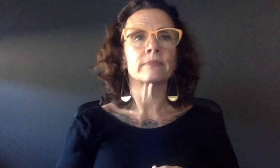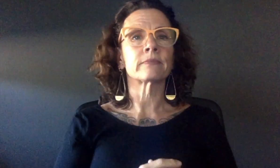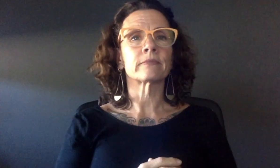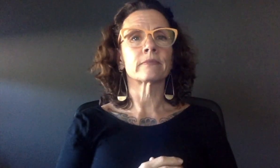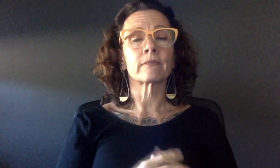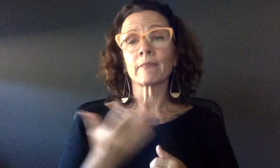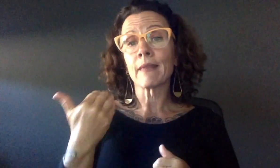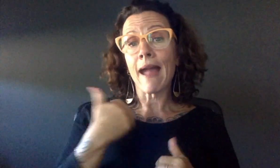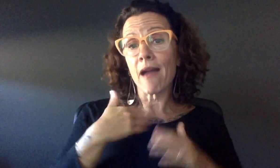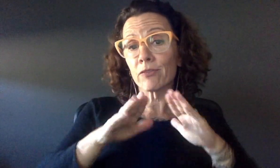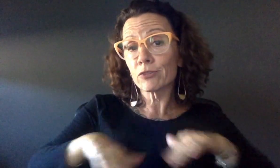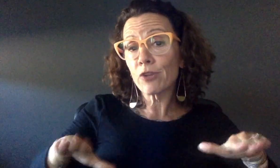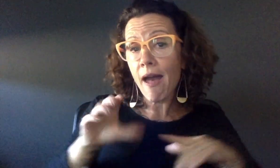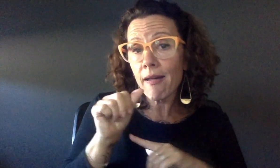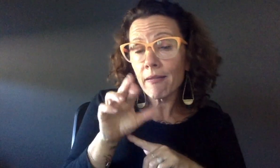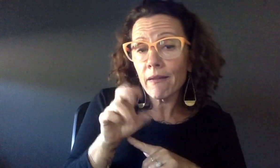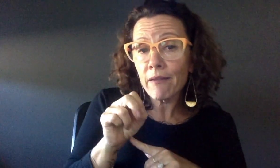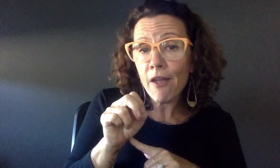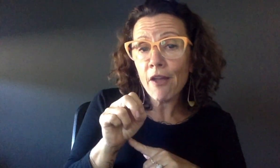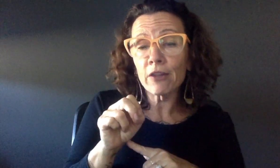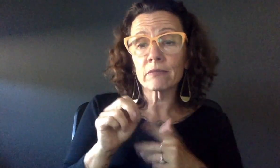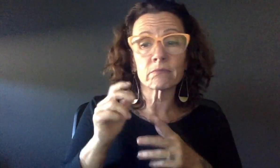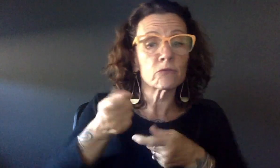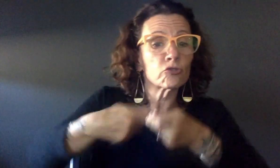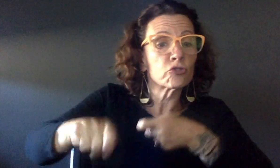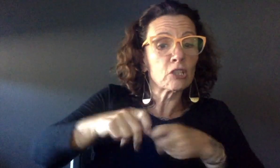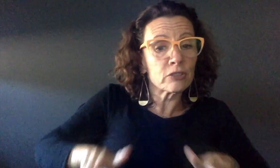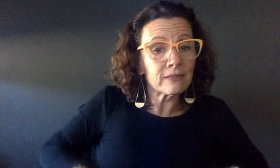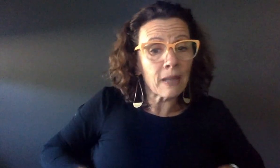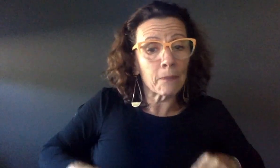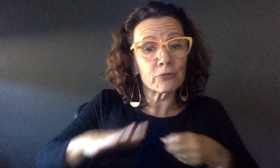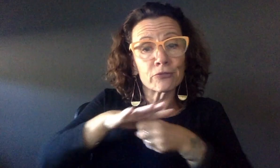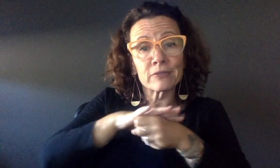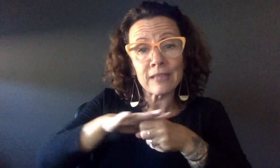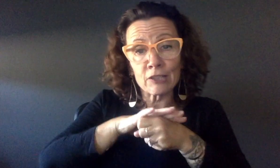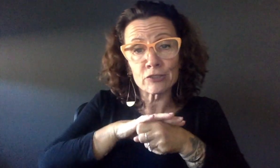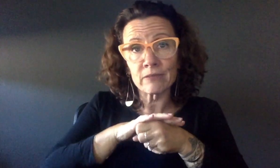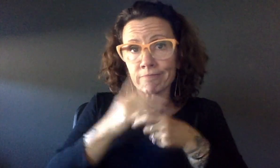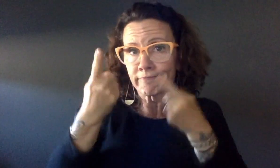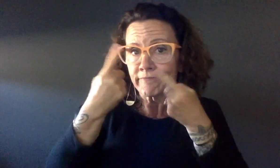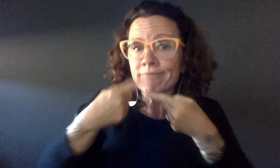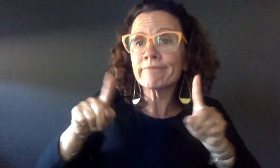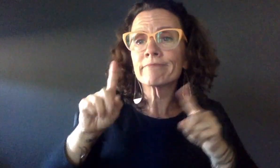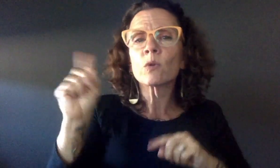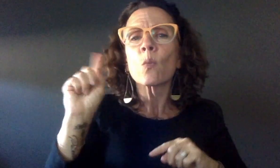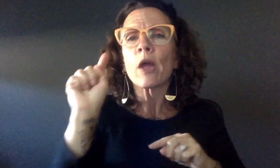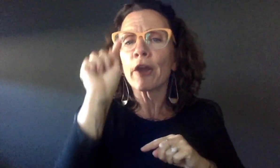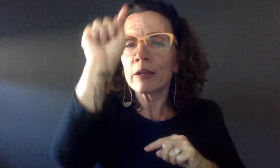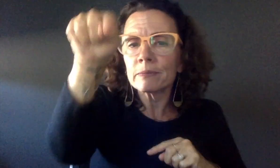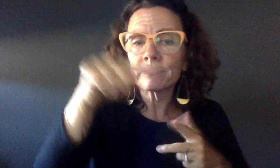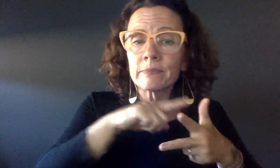Childcare and changing stations,